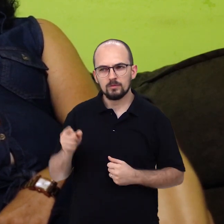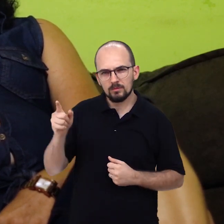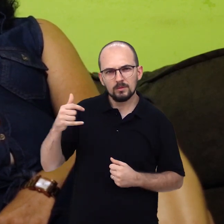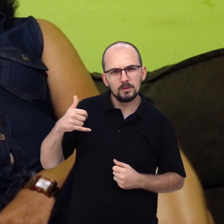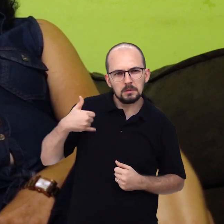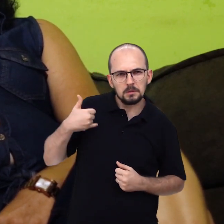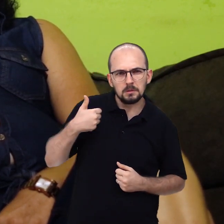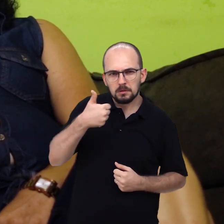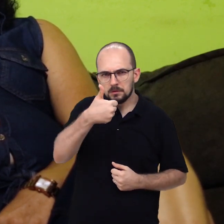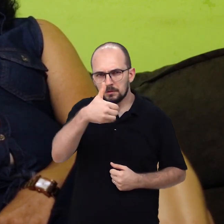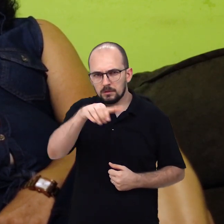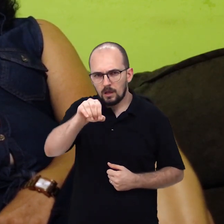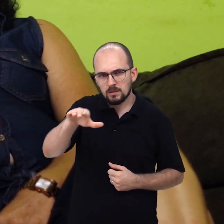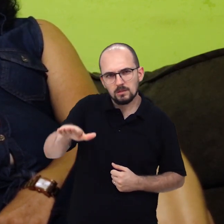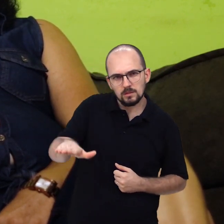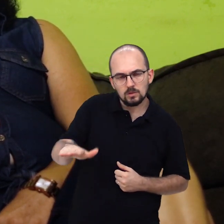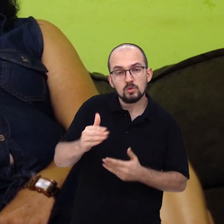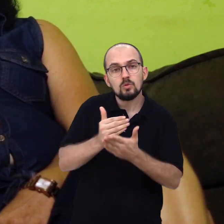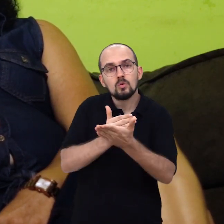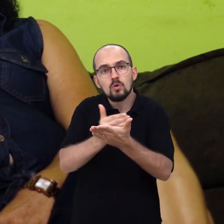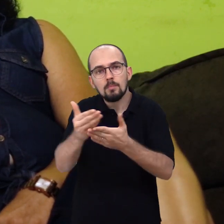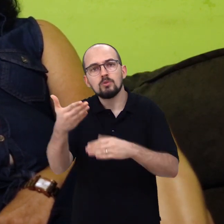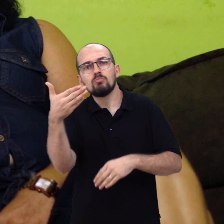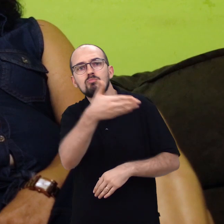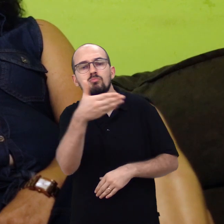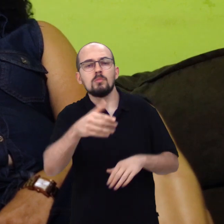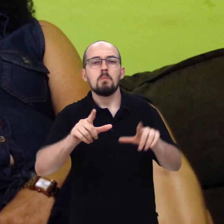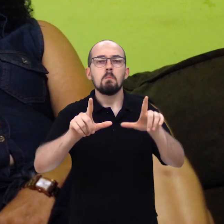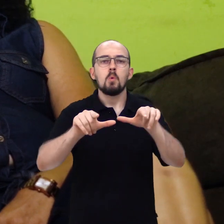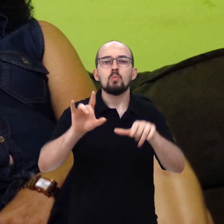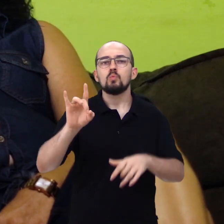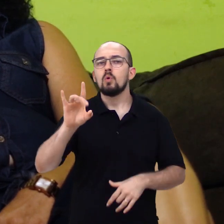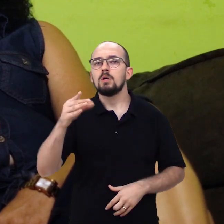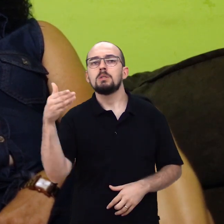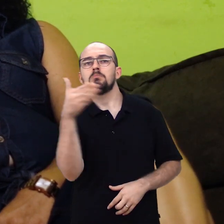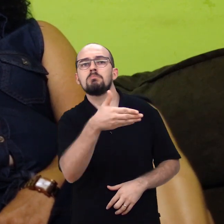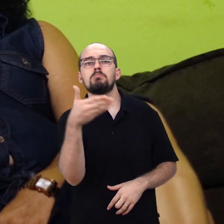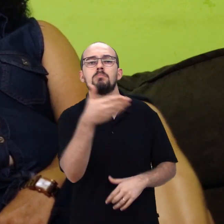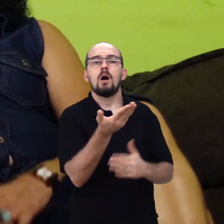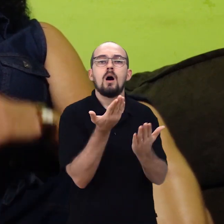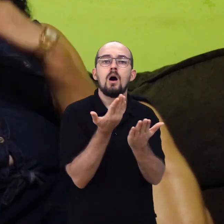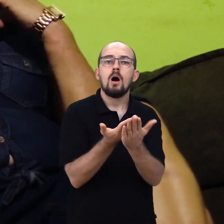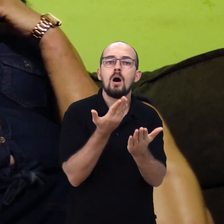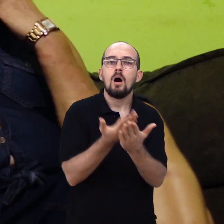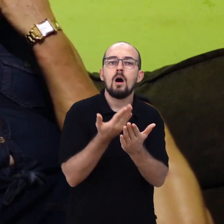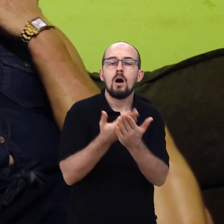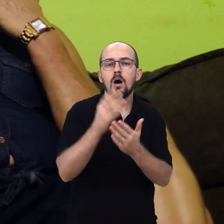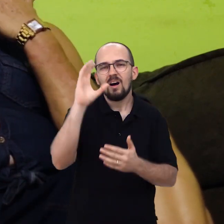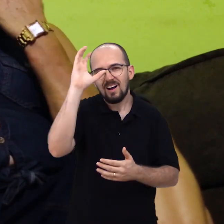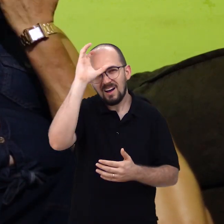Since he was 10 years old, you know, he started going to Bauru by himself, to attend classes of…